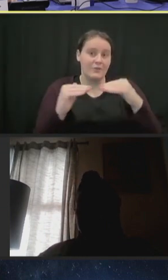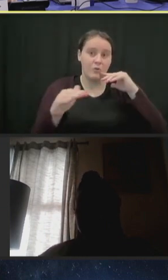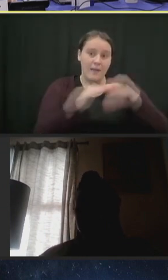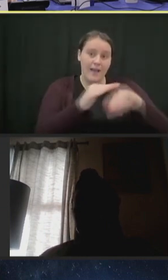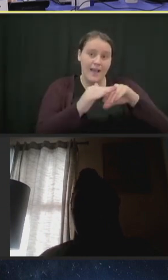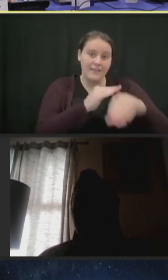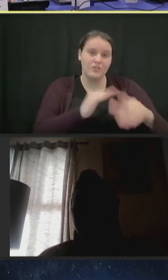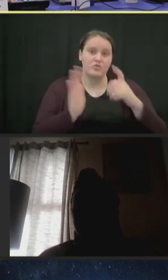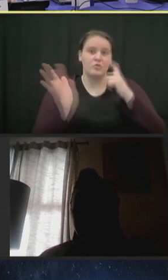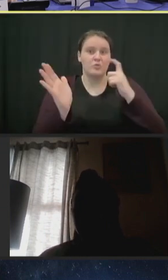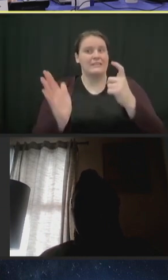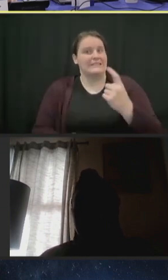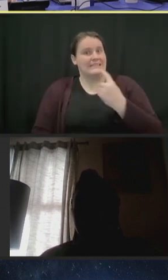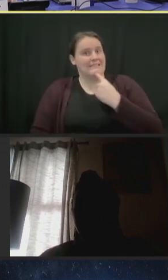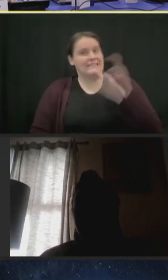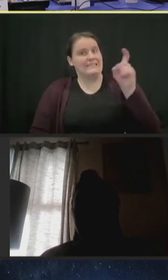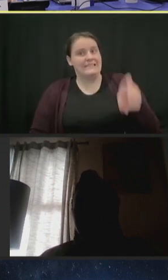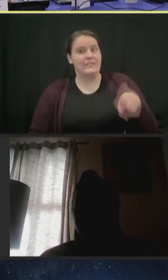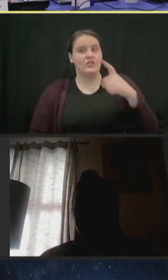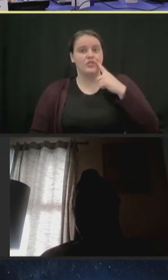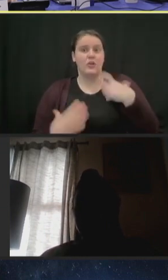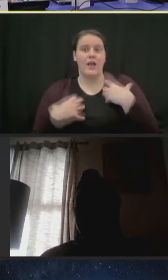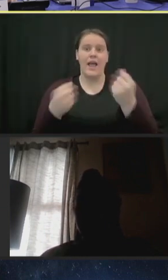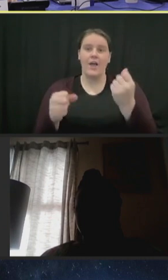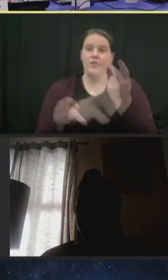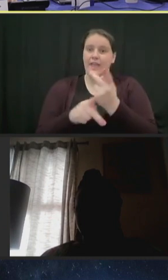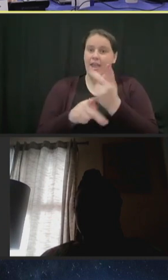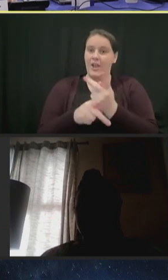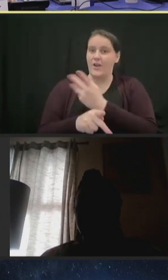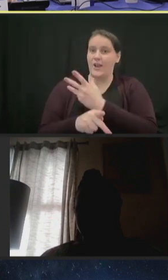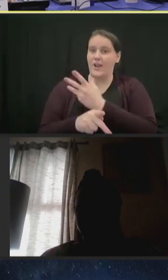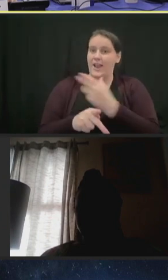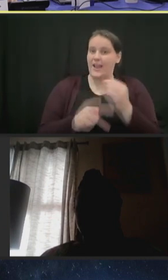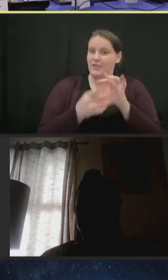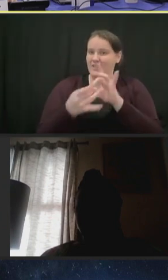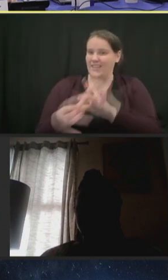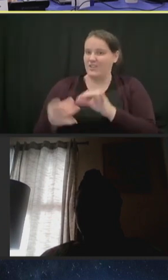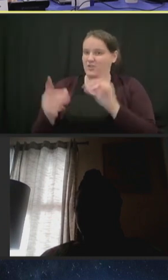given what the topic of this session was, it seemed appropriate. And one of the points was